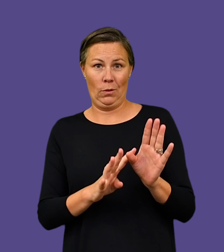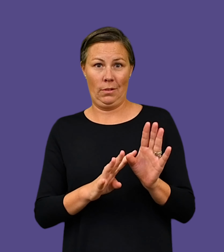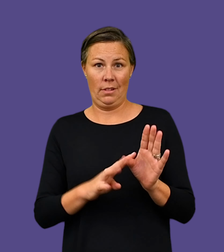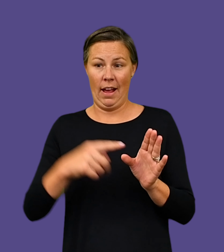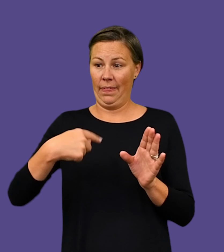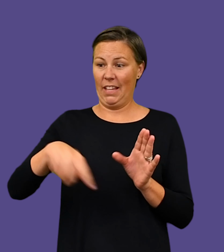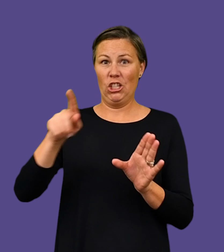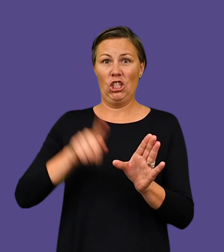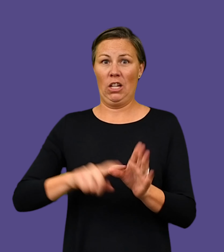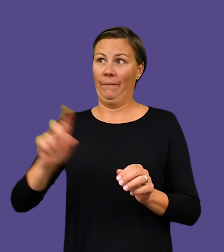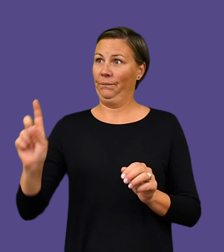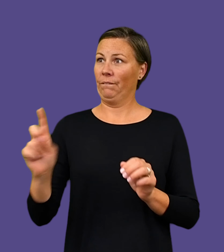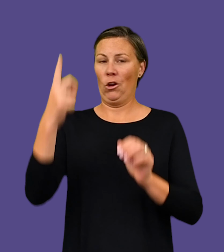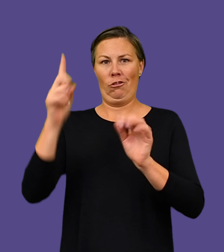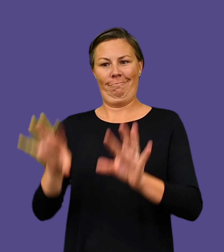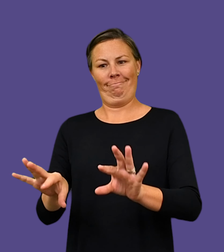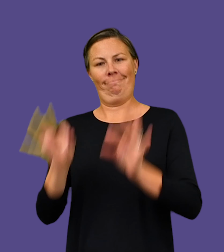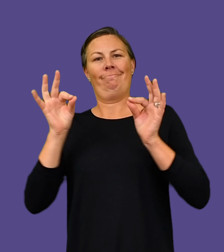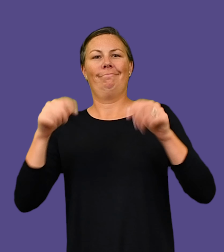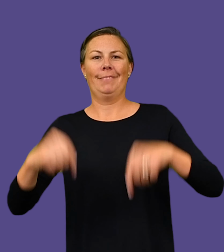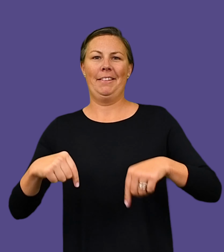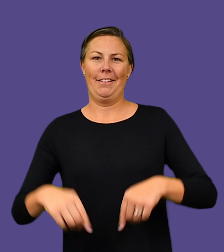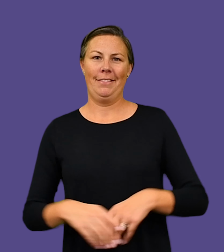This is her first time in the Archibald Prize. She was a finalist in the 2016 Portia Geach Memorial Award.